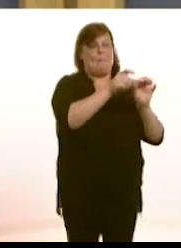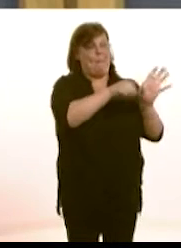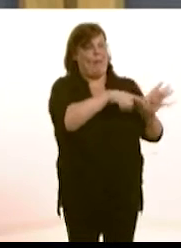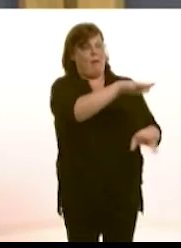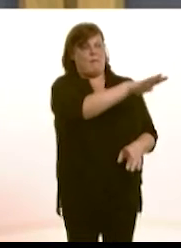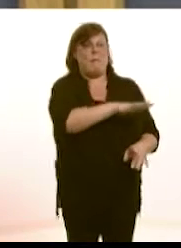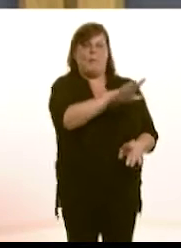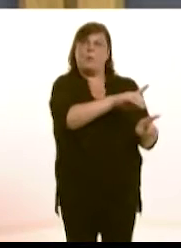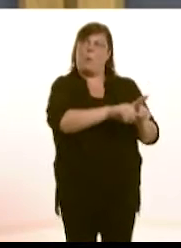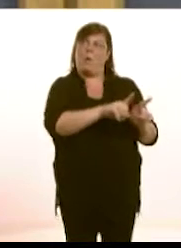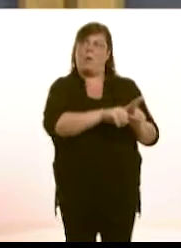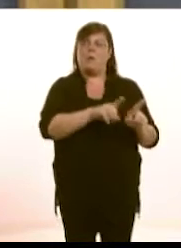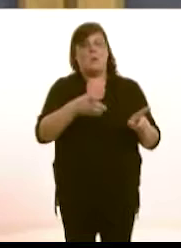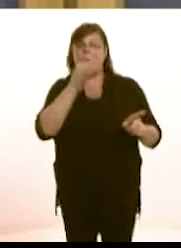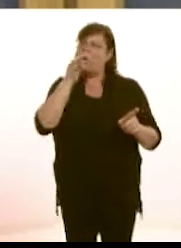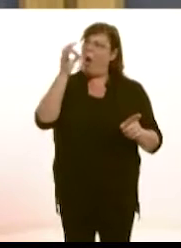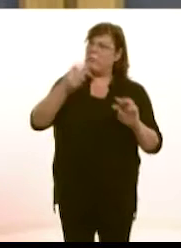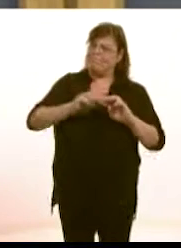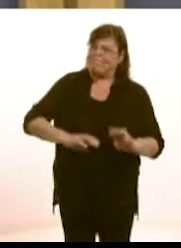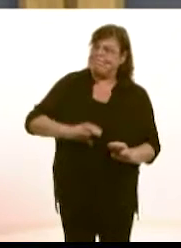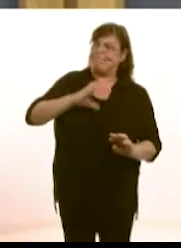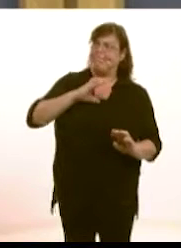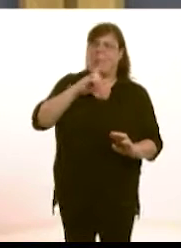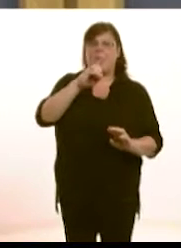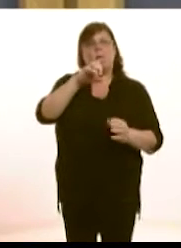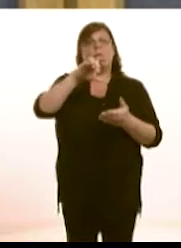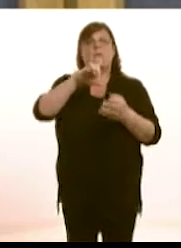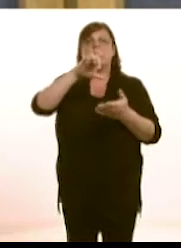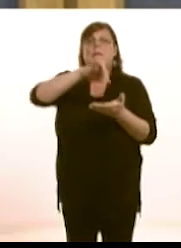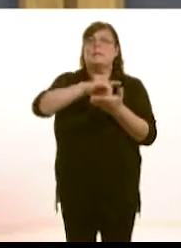What assurances could you provide, First Minister, that the city region model will be flexible